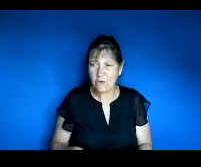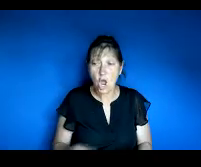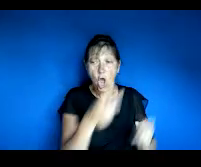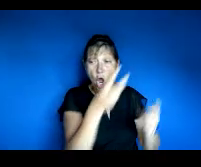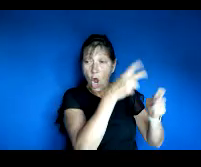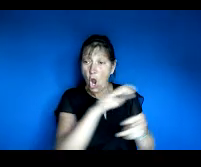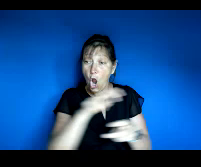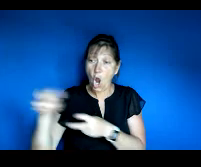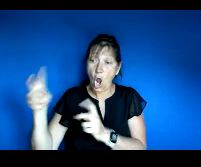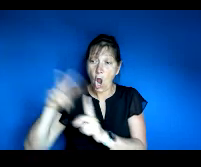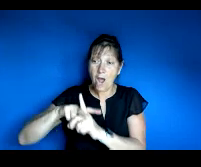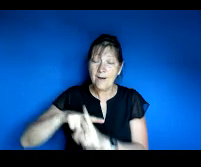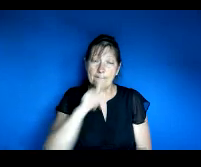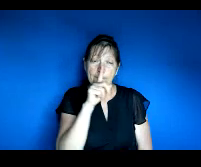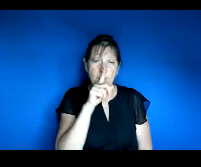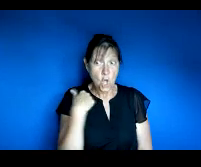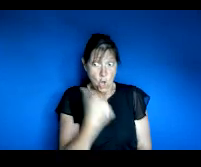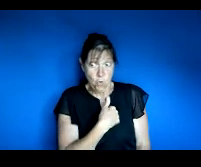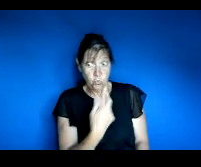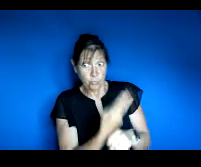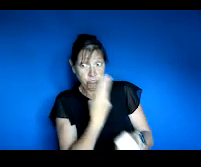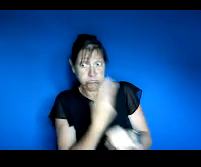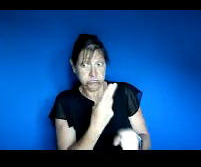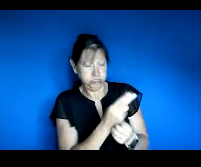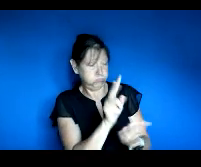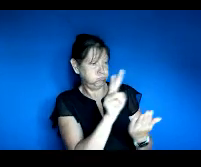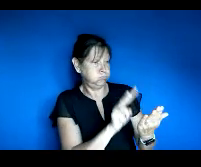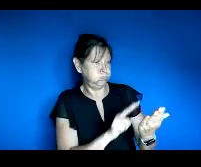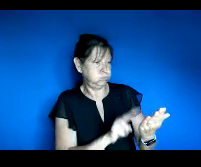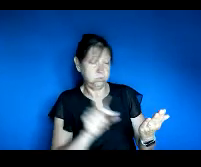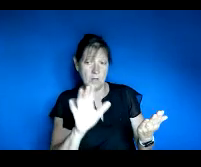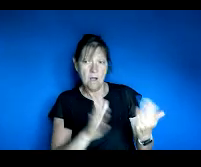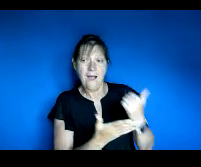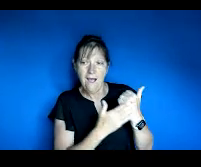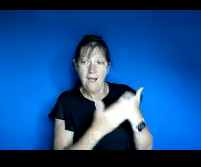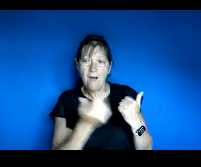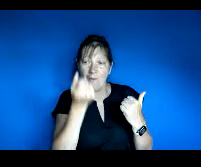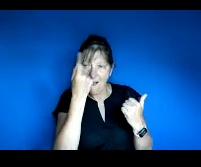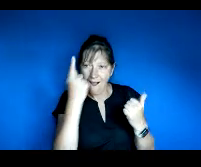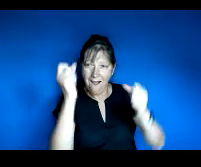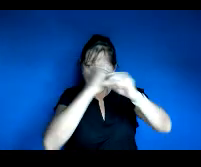We do utilize those documents to help give us the context for what the student has experienced.